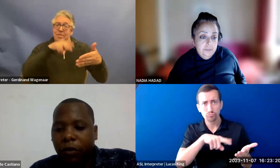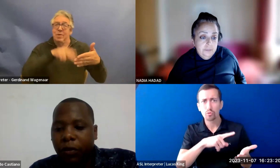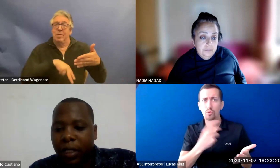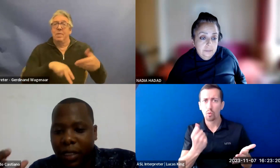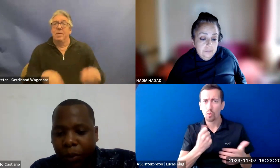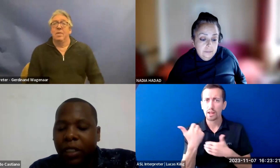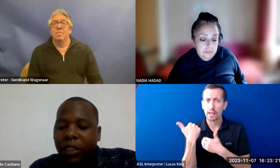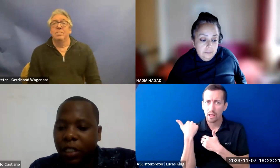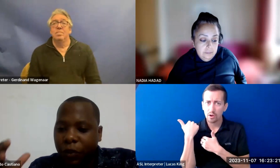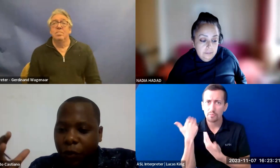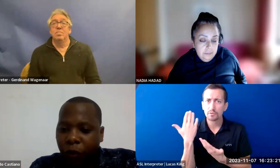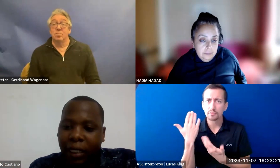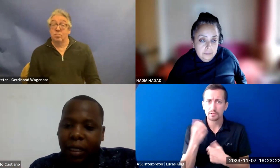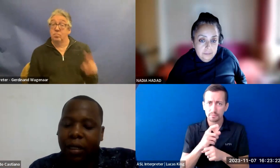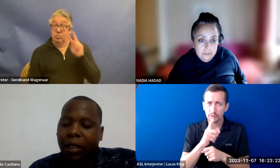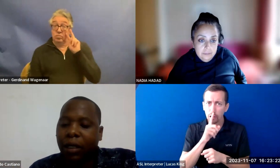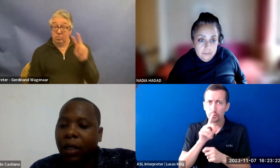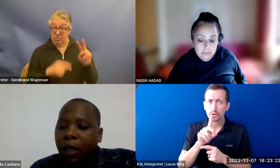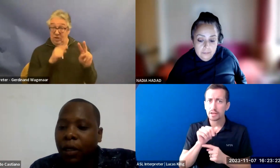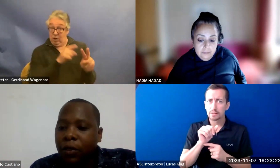to see if disability is reflected there.